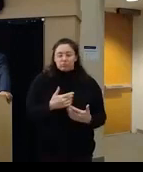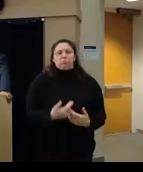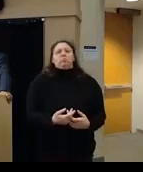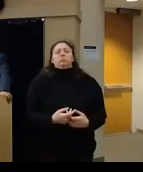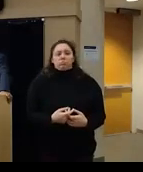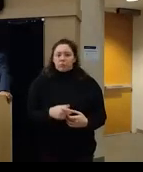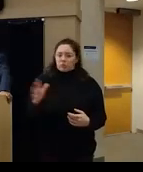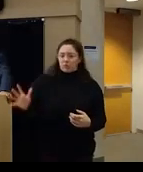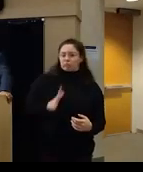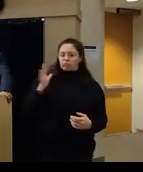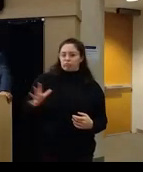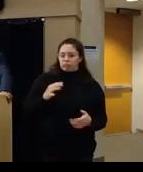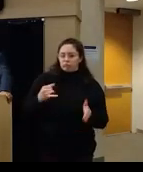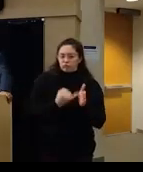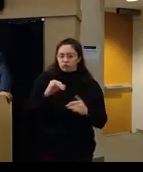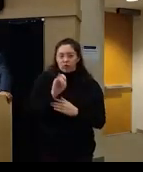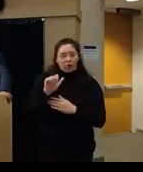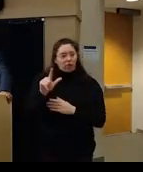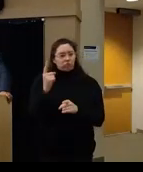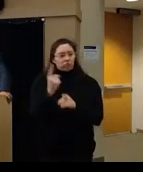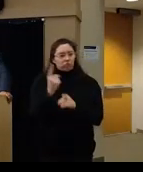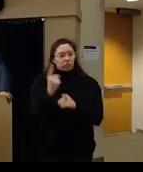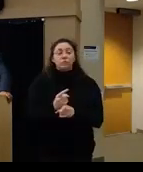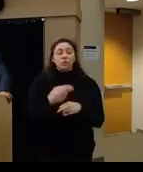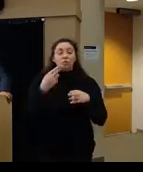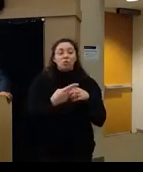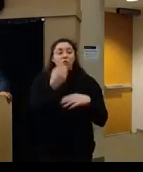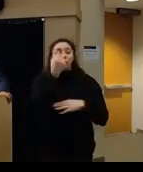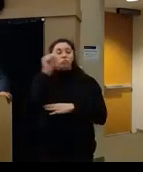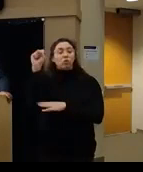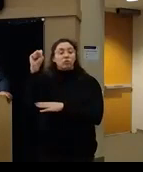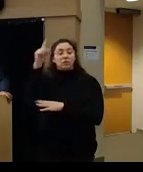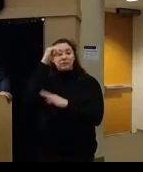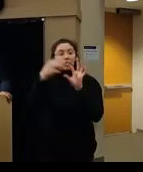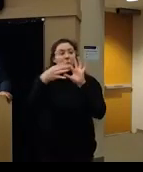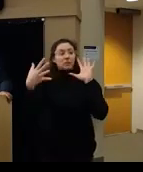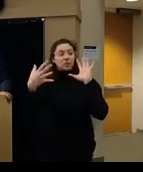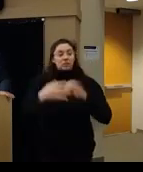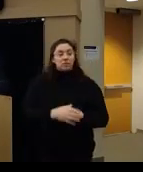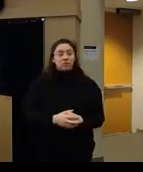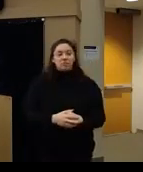journal in Psychiatry is it not it was called the protest psychosis this wasn't something somebody